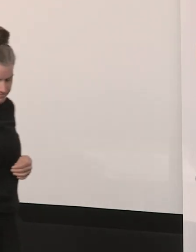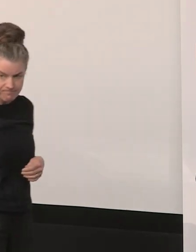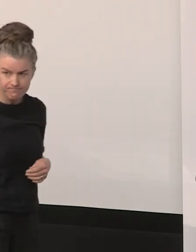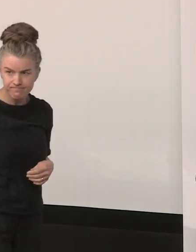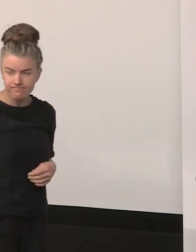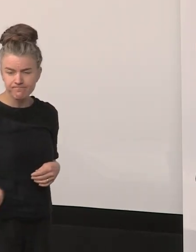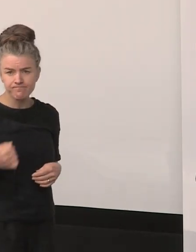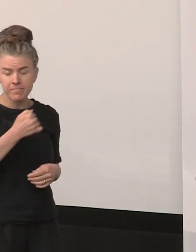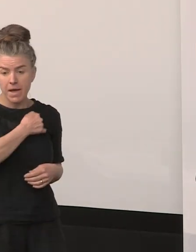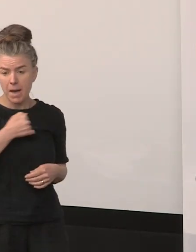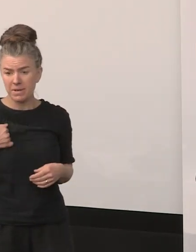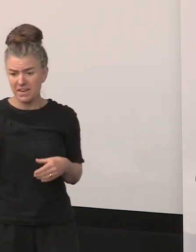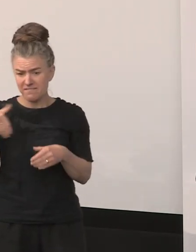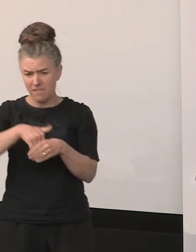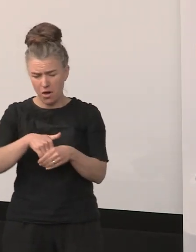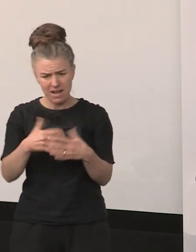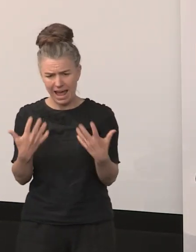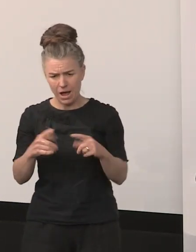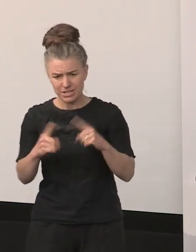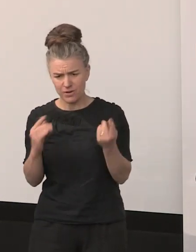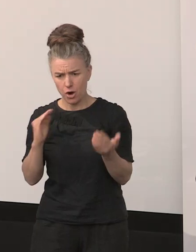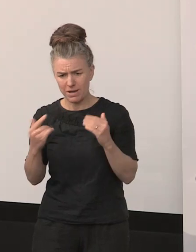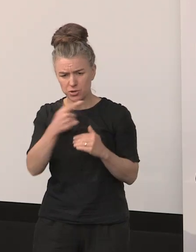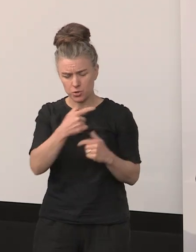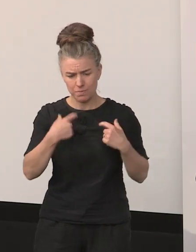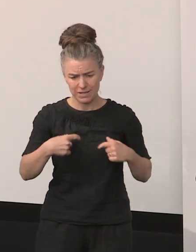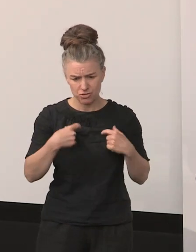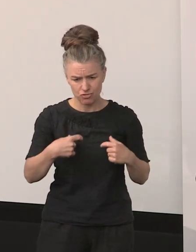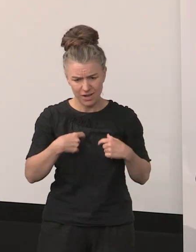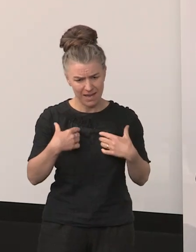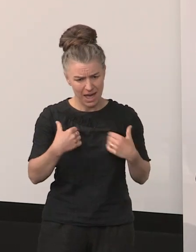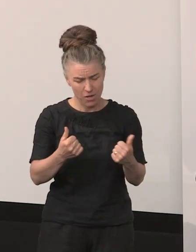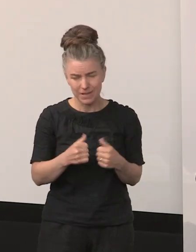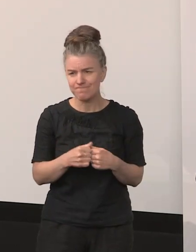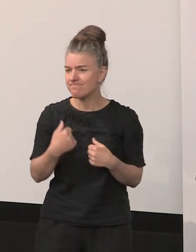Ministry of Health can't do? I can't